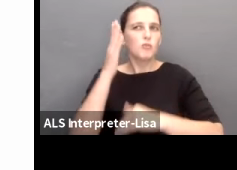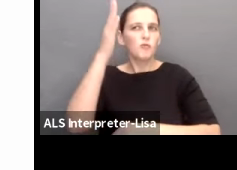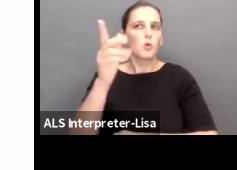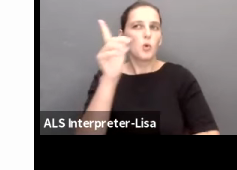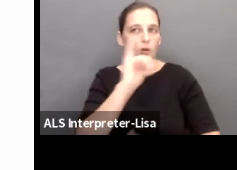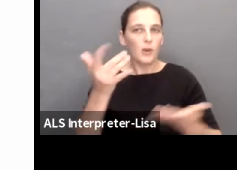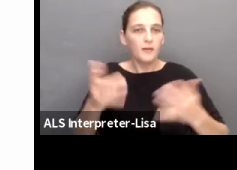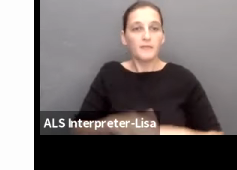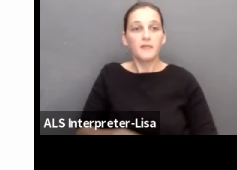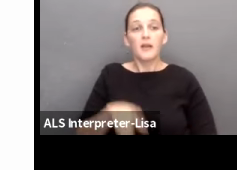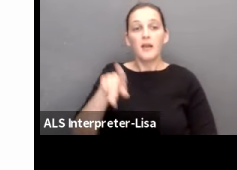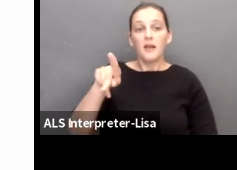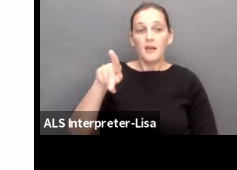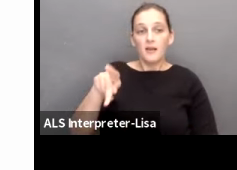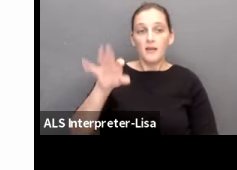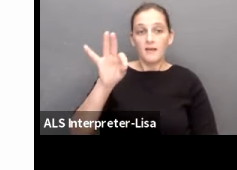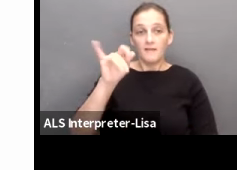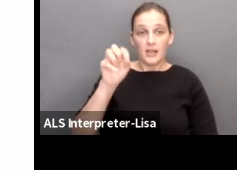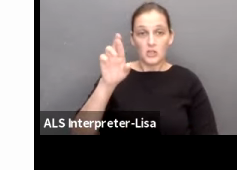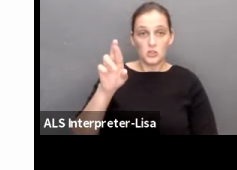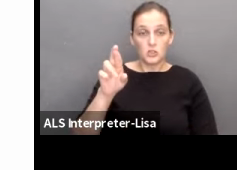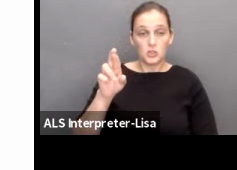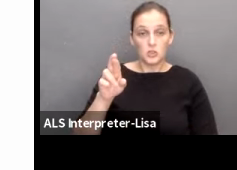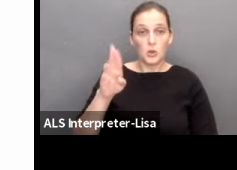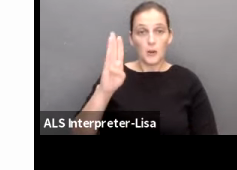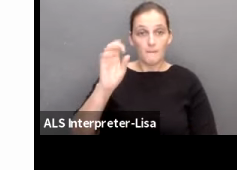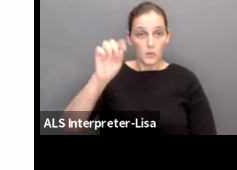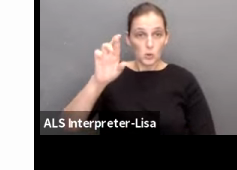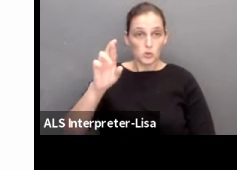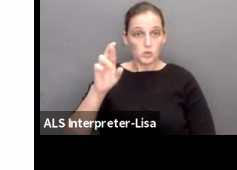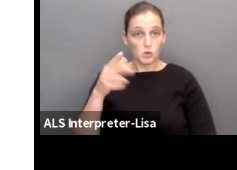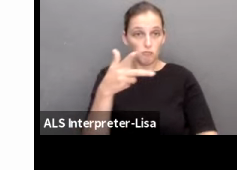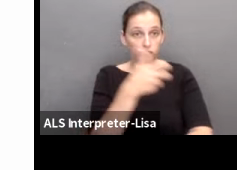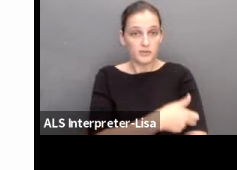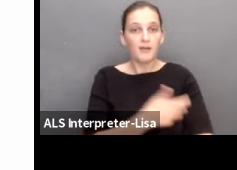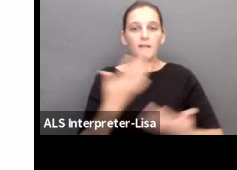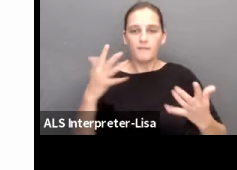Pfizer booster doses have been approved and Pfizer booster doses are approved for people who